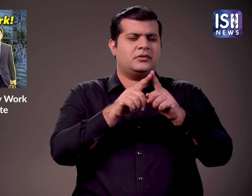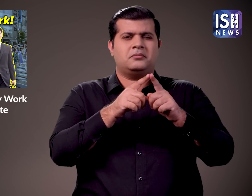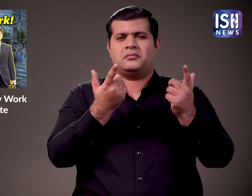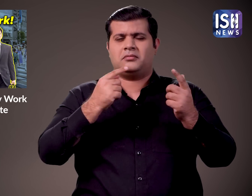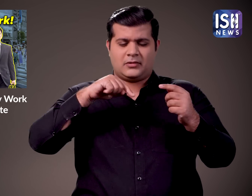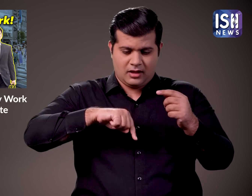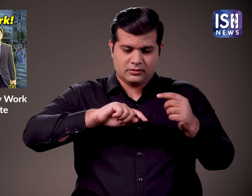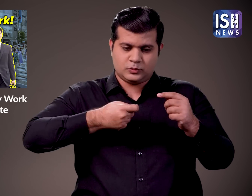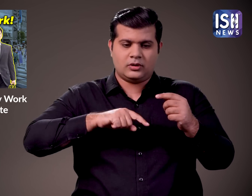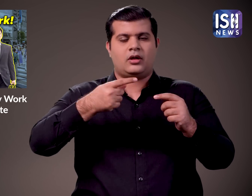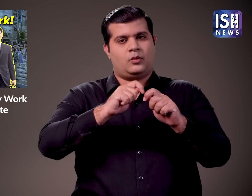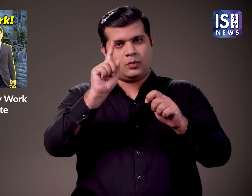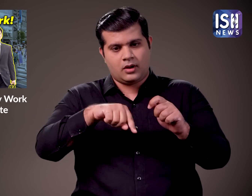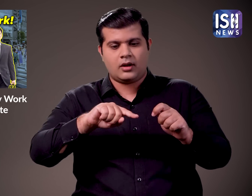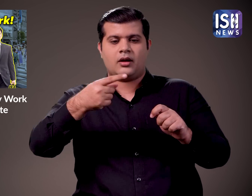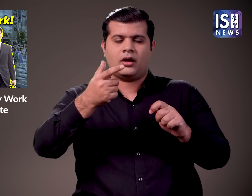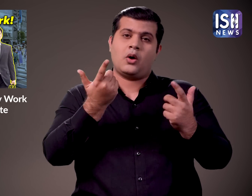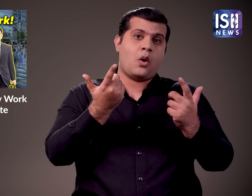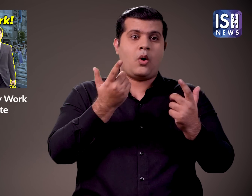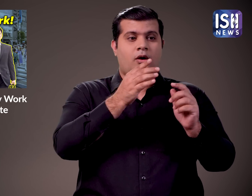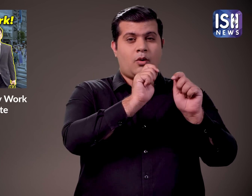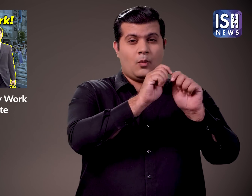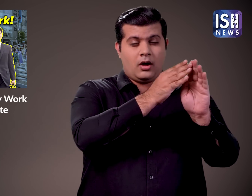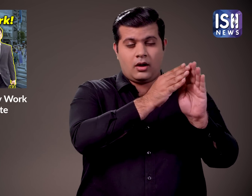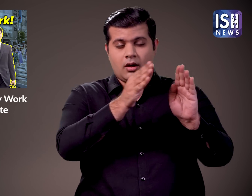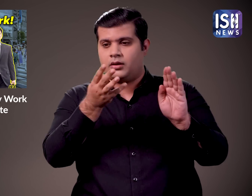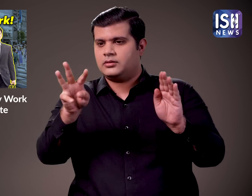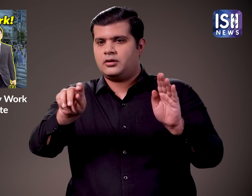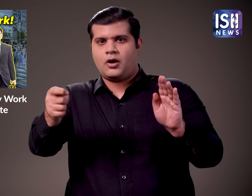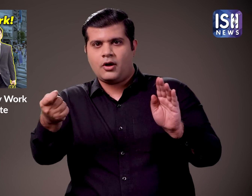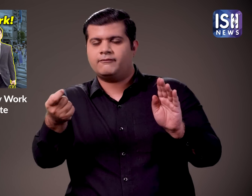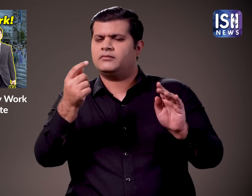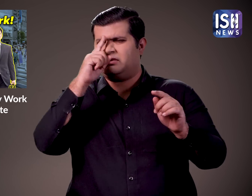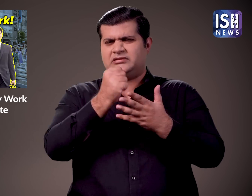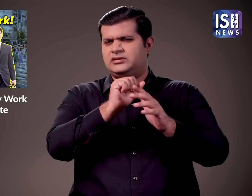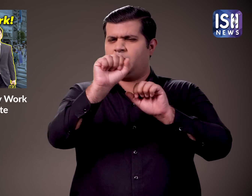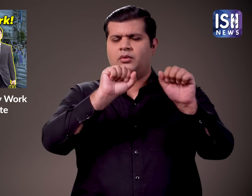For example, they can give leave every alternate days or they can choose to work for 4 days continuously and then give leave for 3 days.